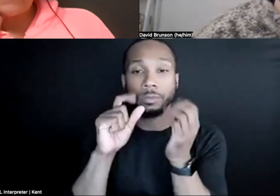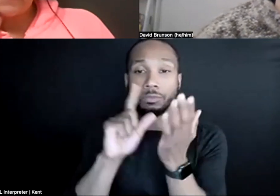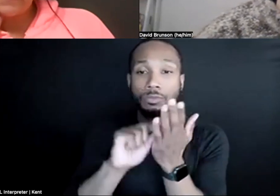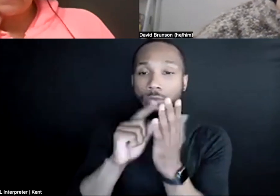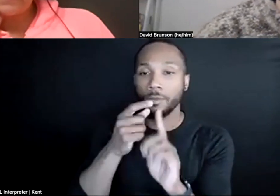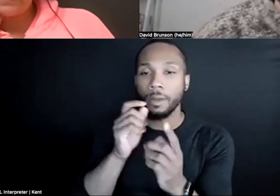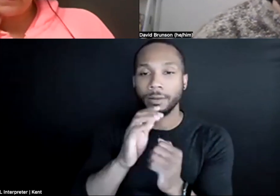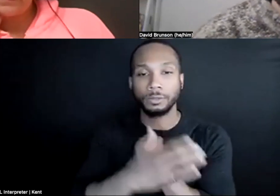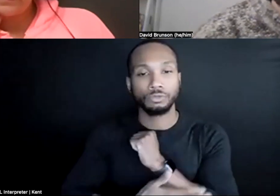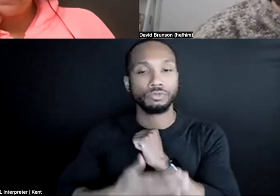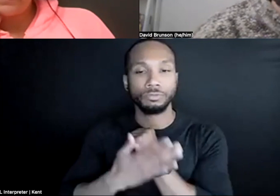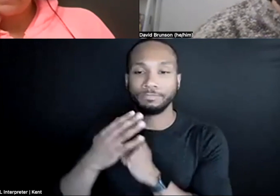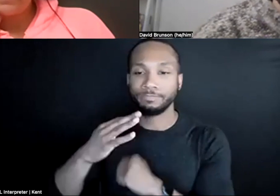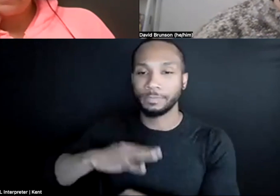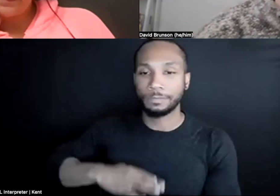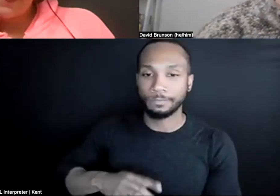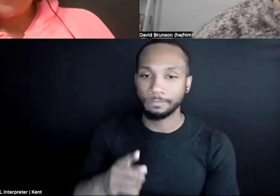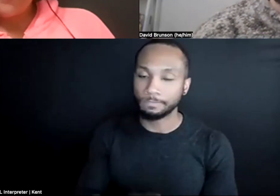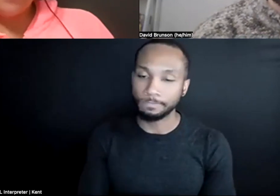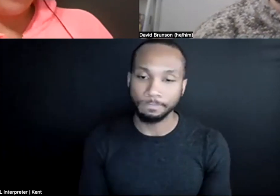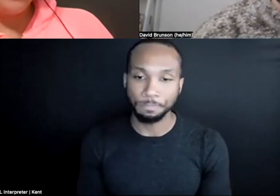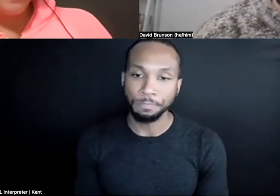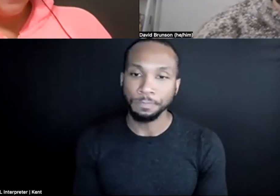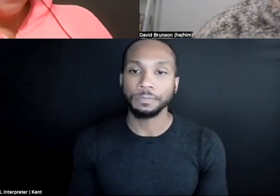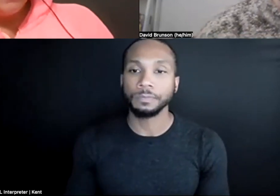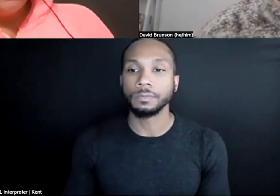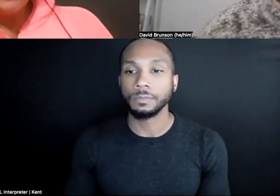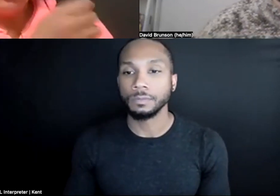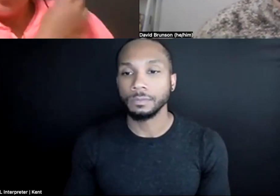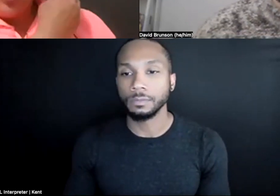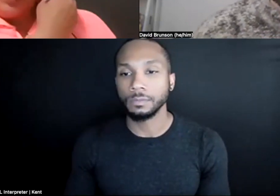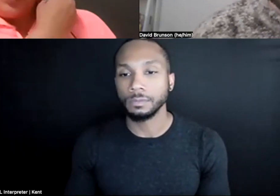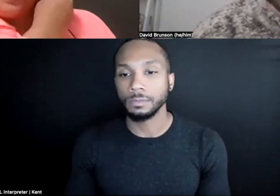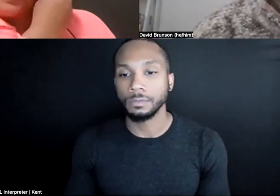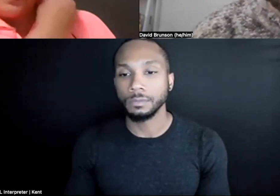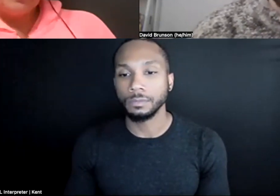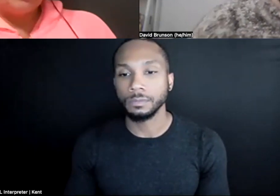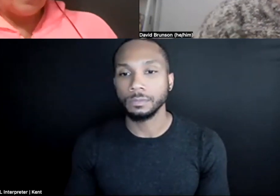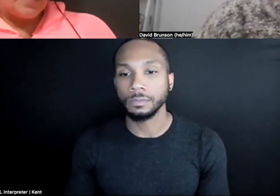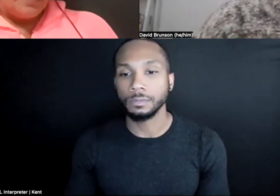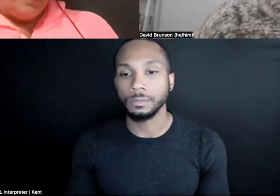be good for something Daño oculto Me dejo caer en gotas sobre su lengua